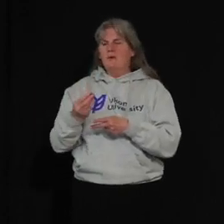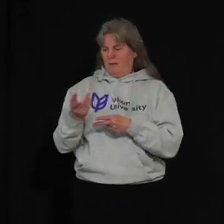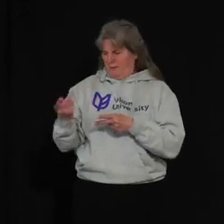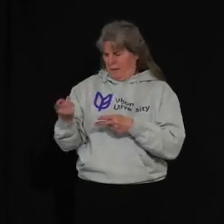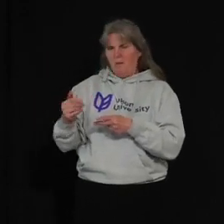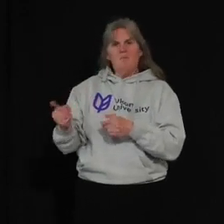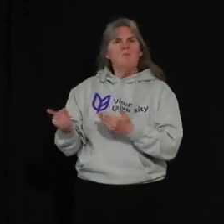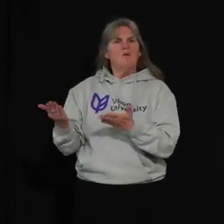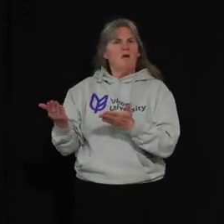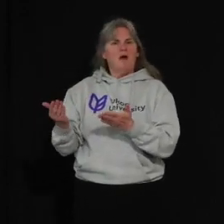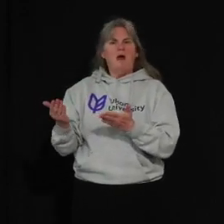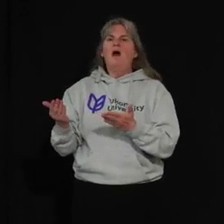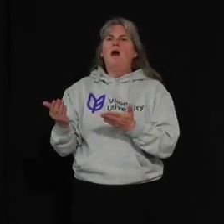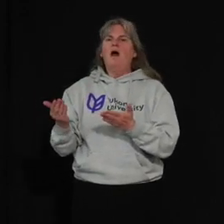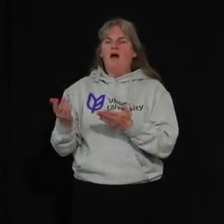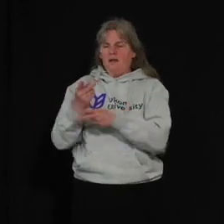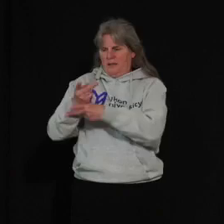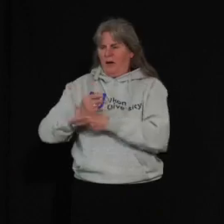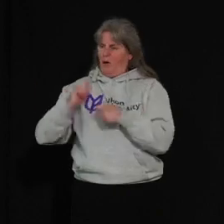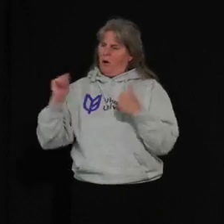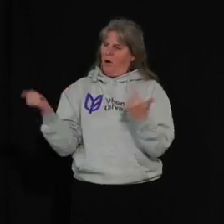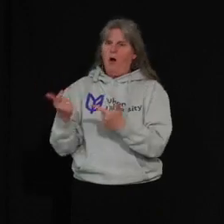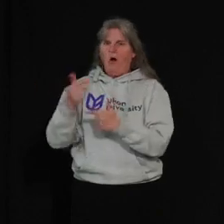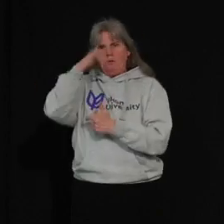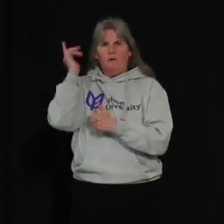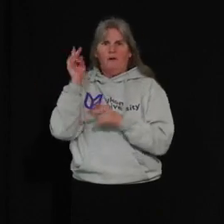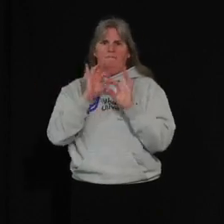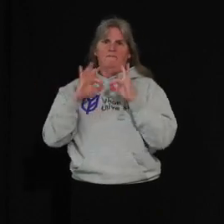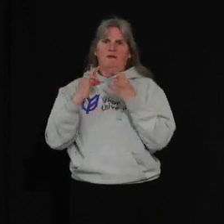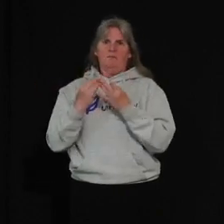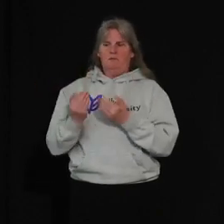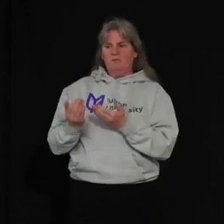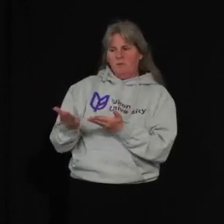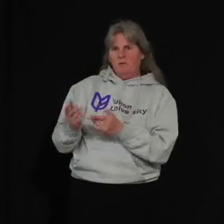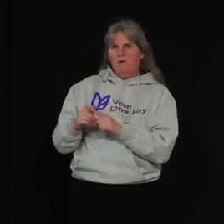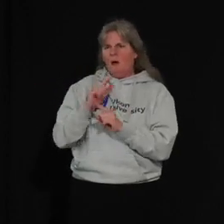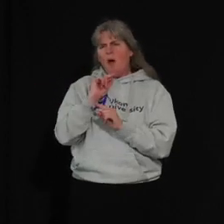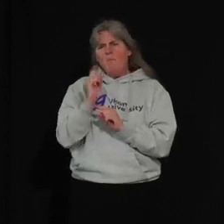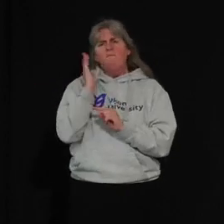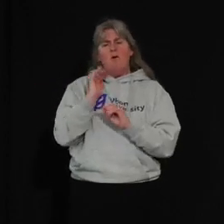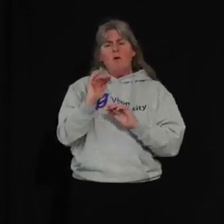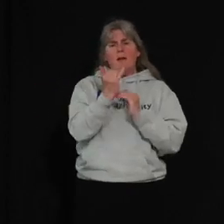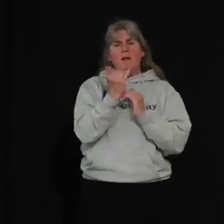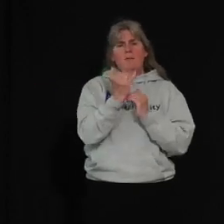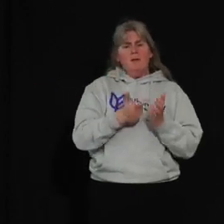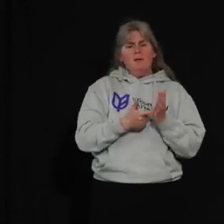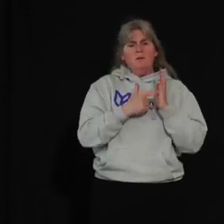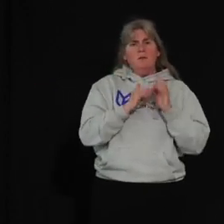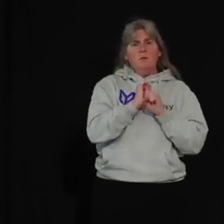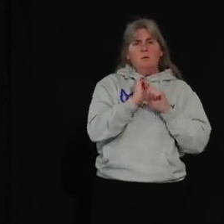operators can now provide childcare for children of all Yukon families and are no longer limited to providing care for